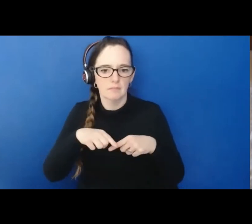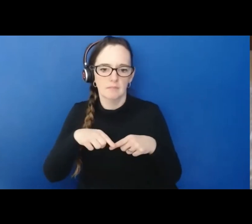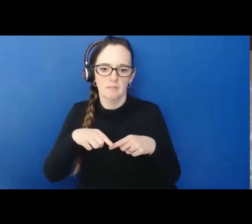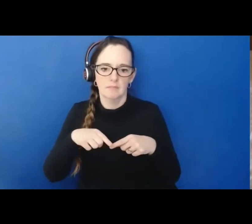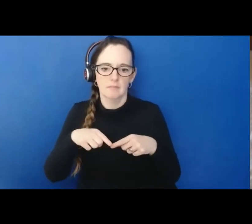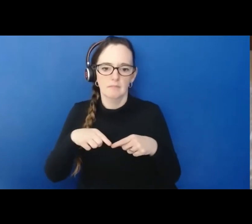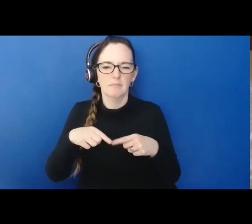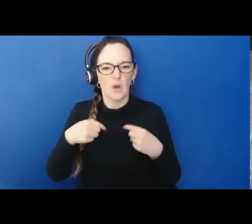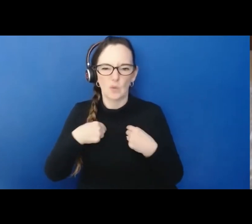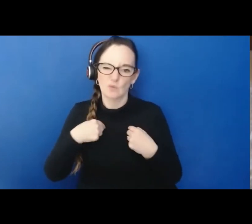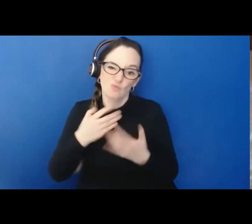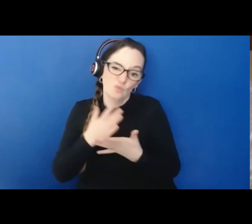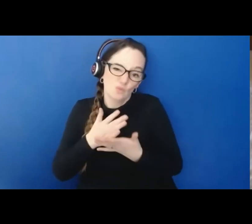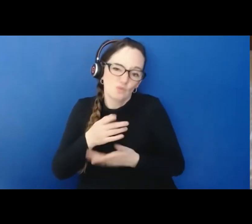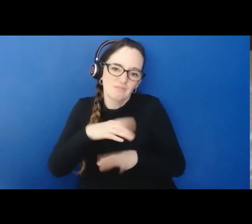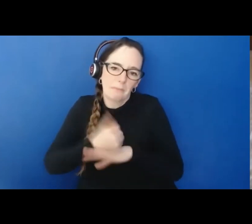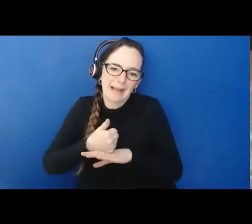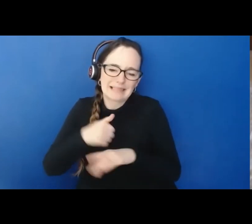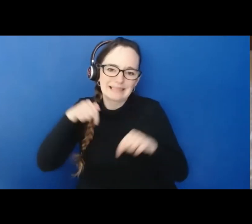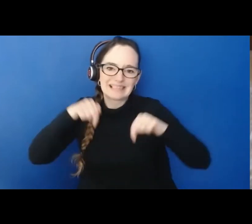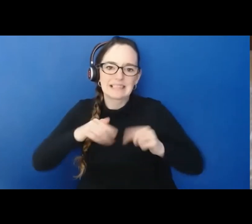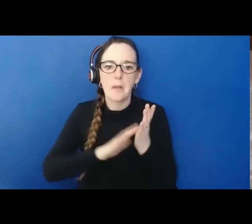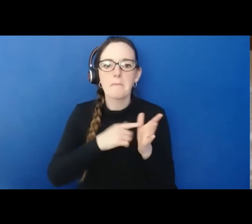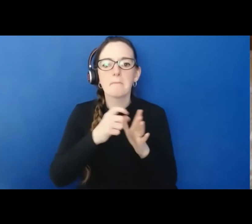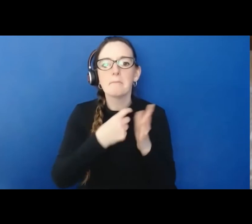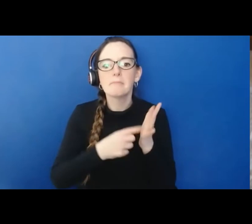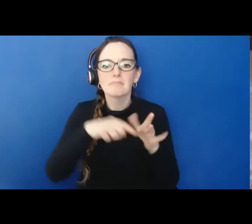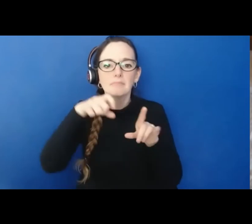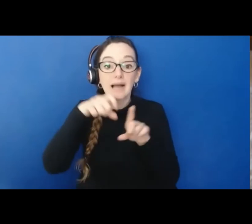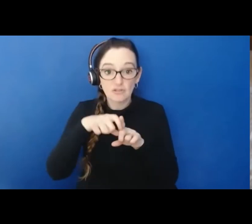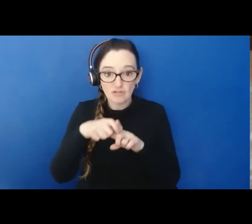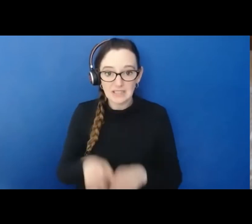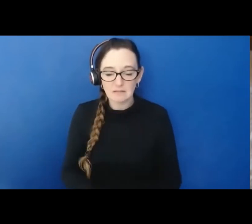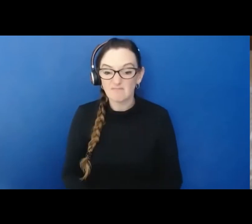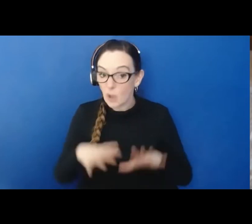So basically, and to start with the project, if that's okay, and how we have been working.